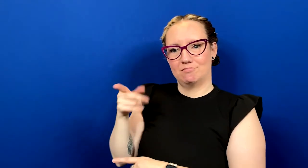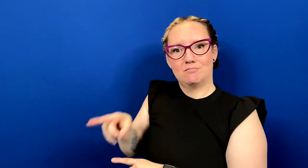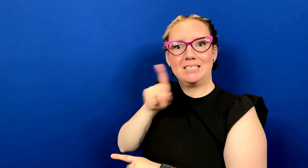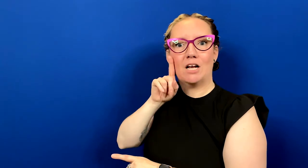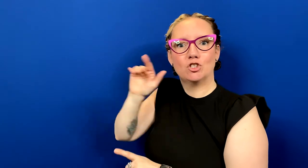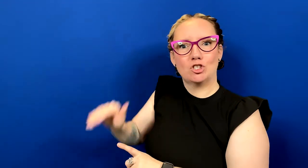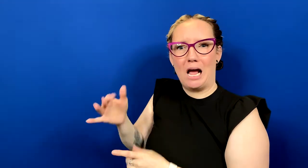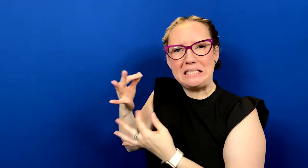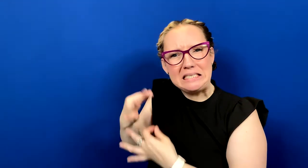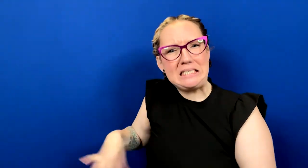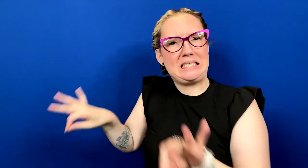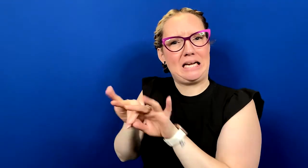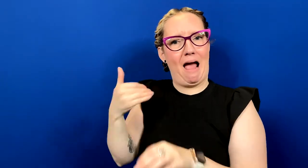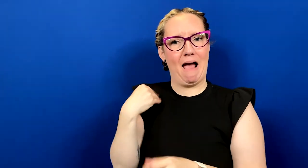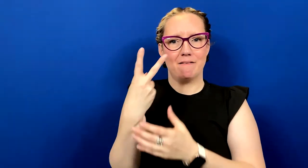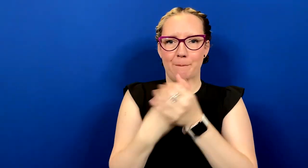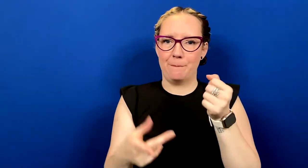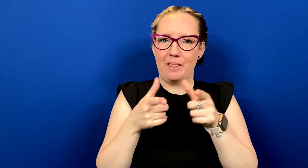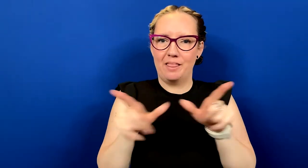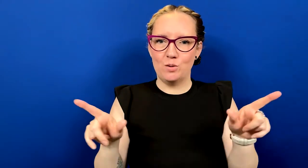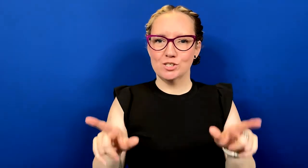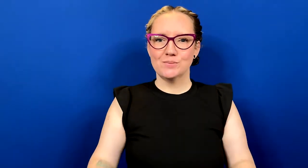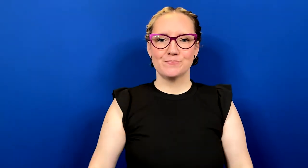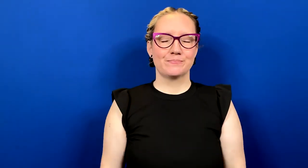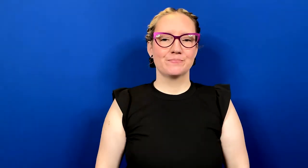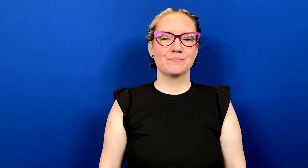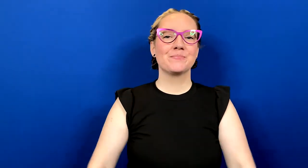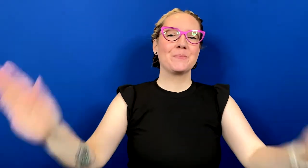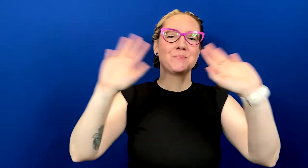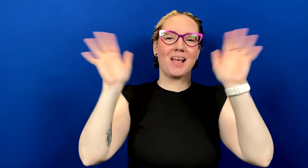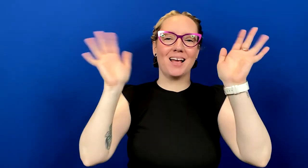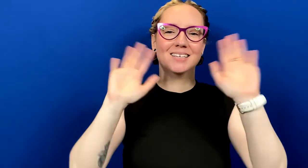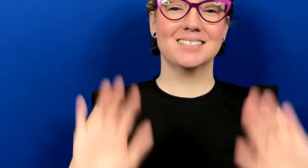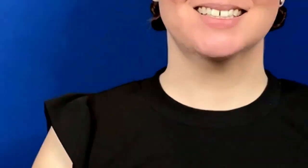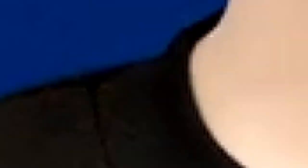why it's essential for a Deaf child to have bilingualism. Bye!